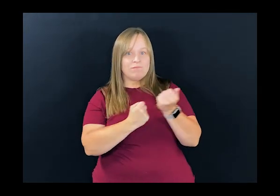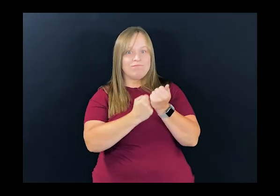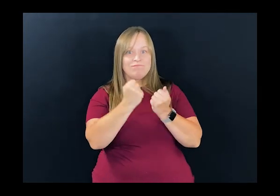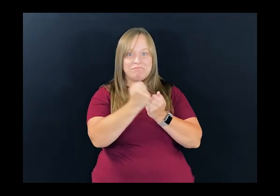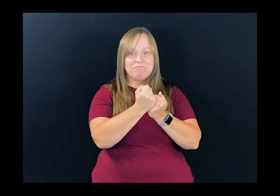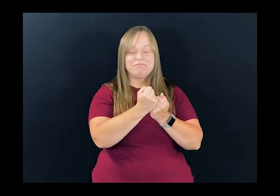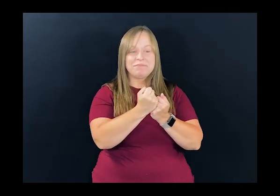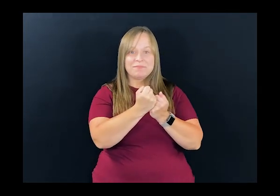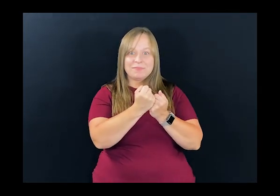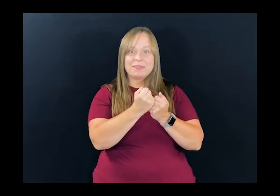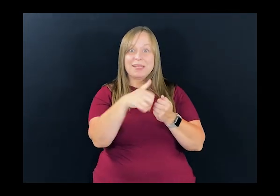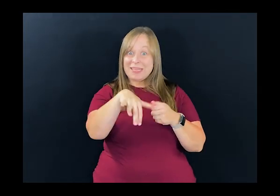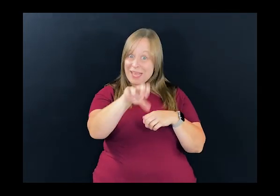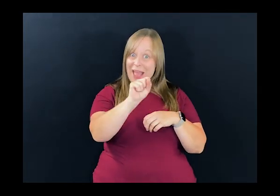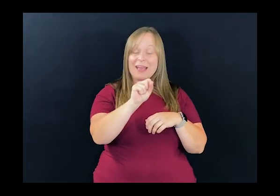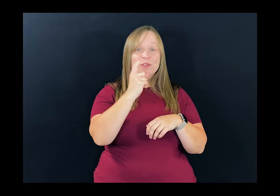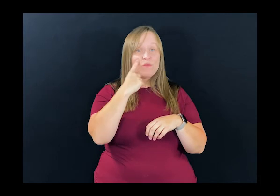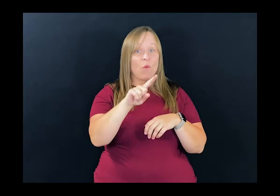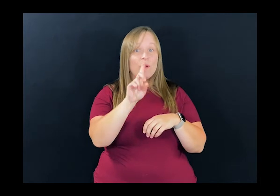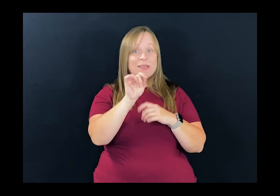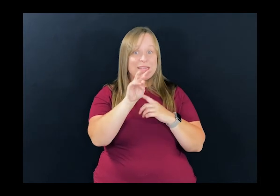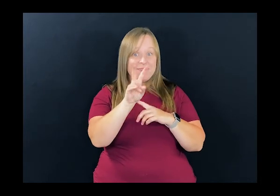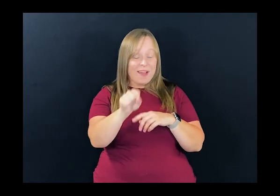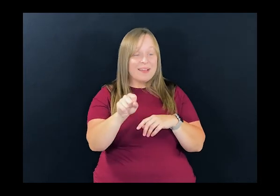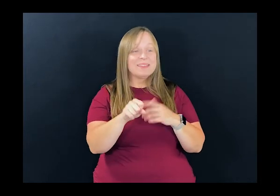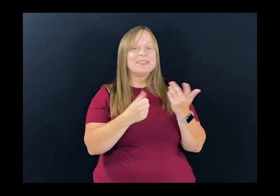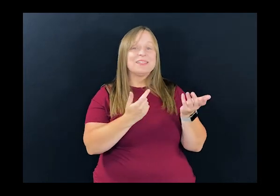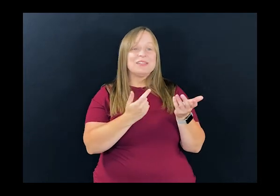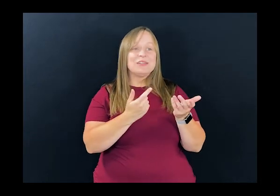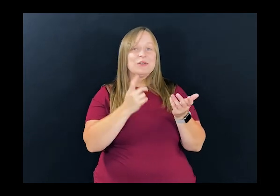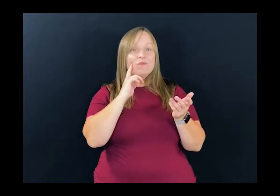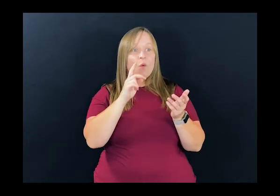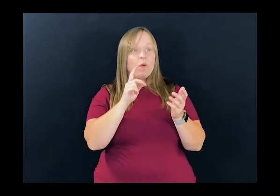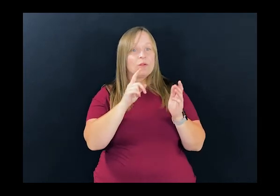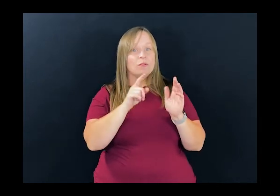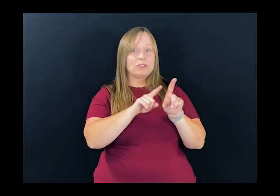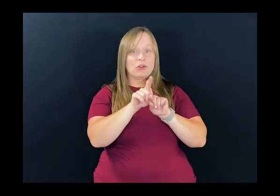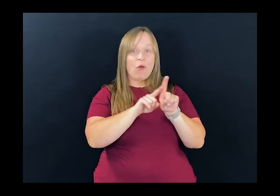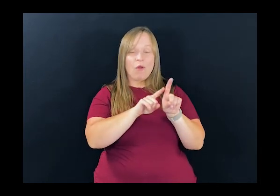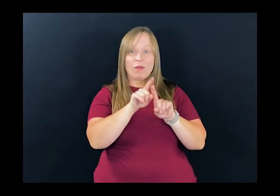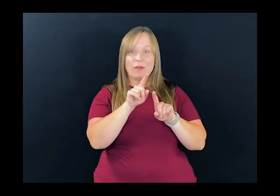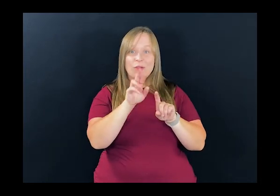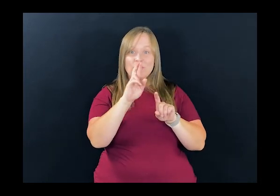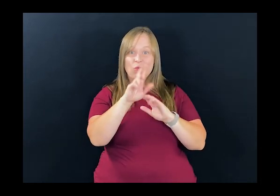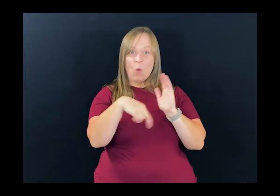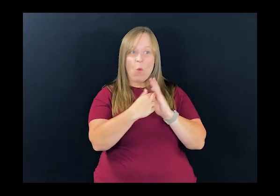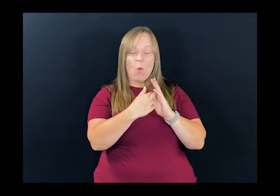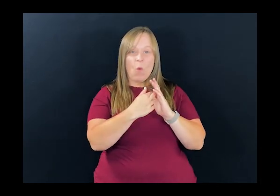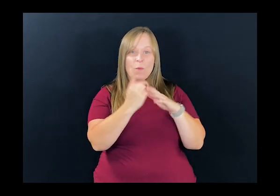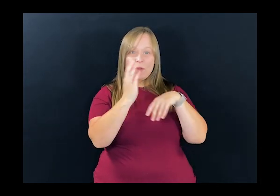if you will, yes, for divas to starring roles. So we get a lot of casting calls.